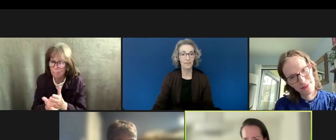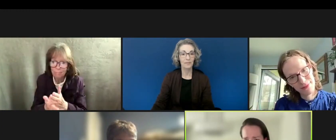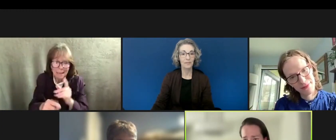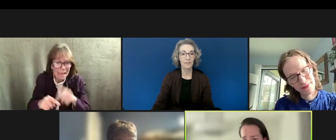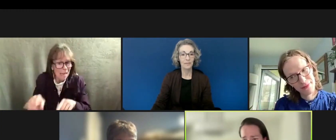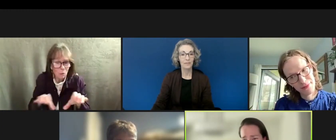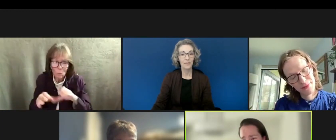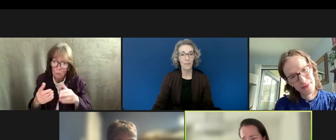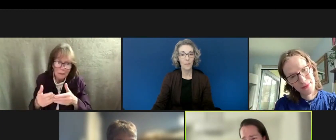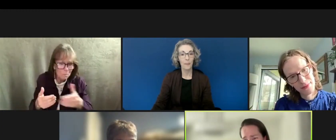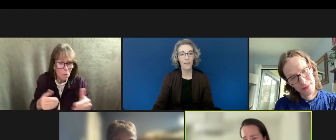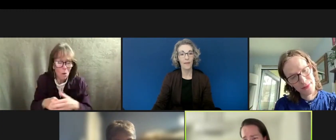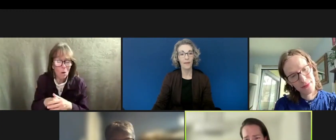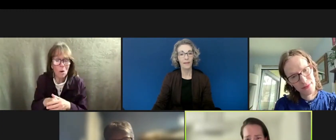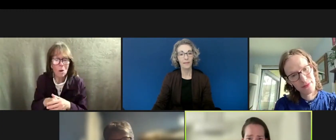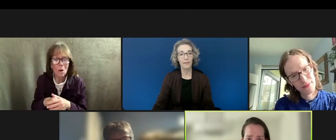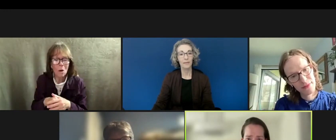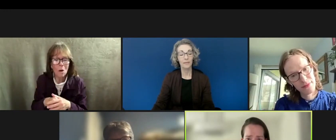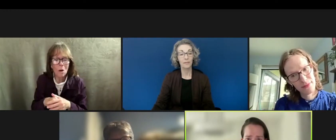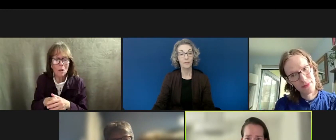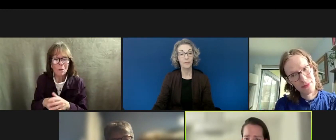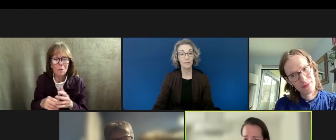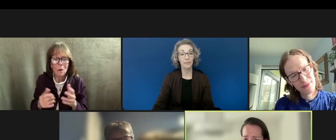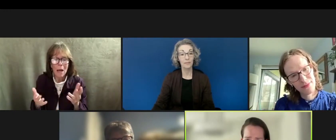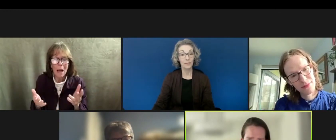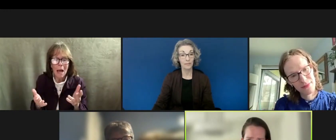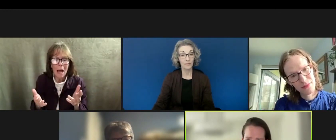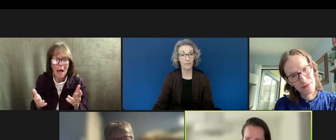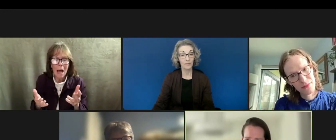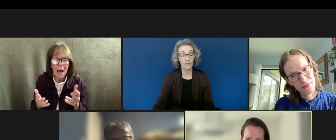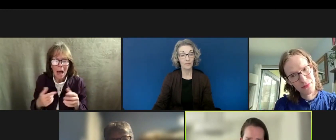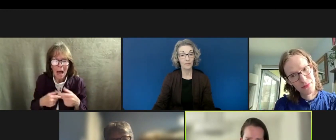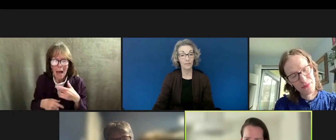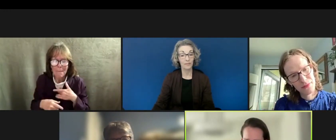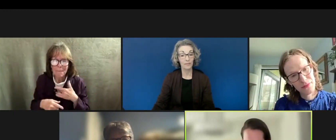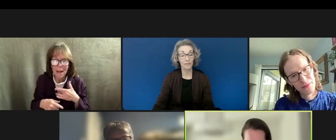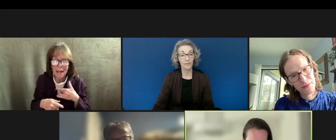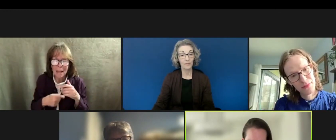So it was kind of a blow emotionally and also to my,